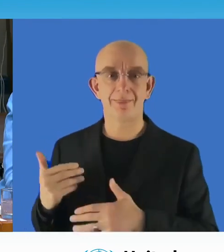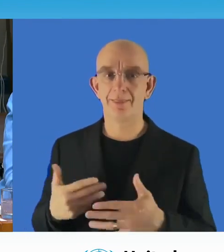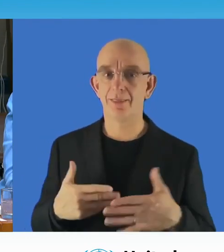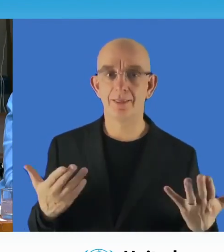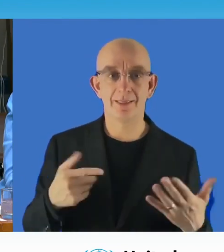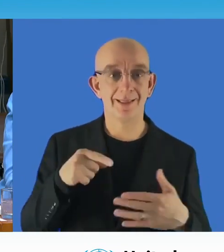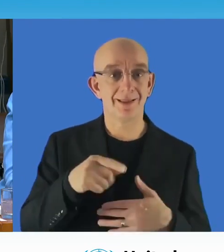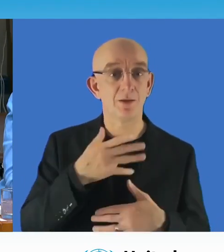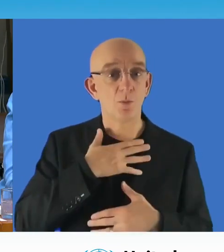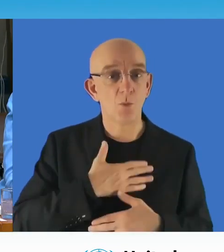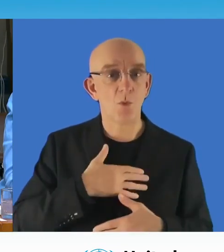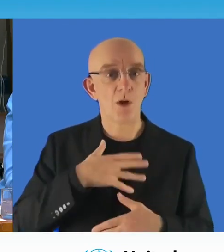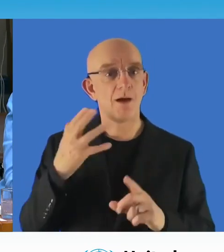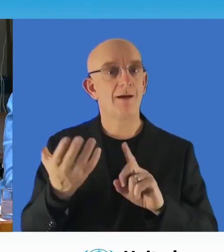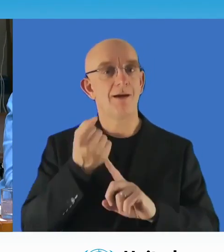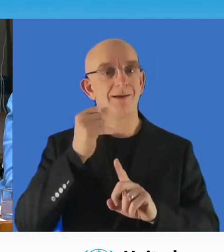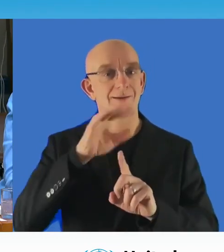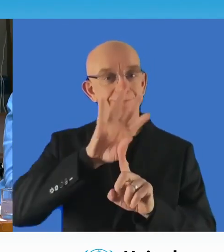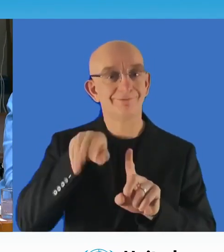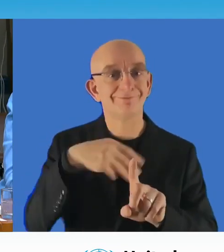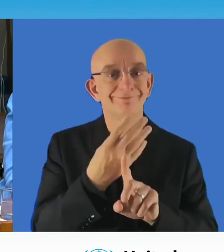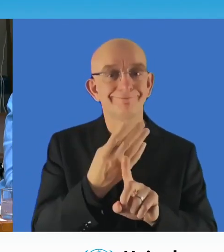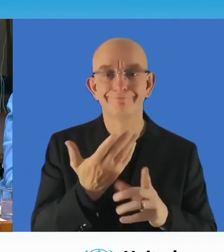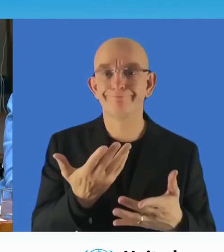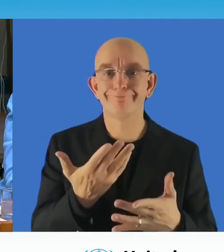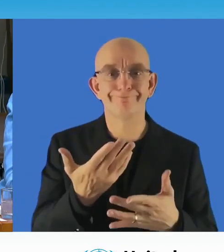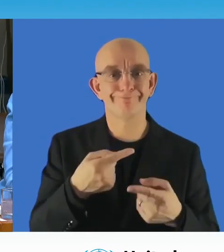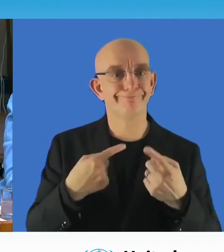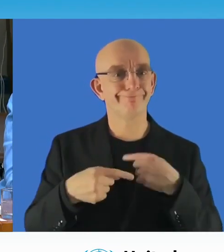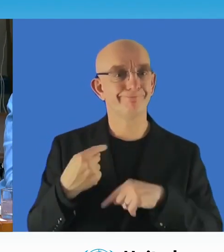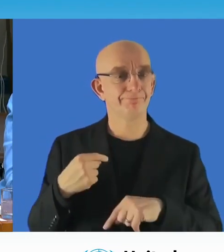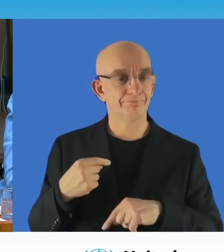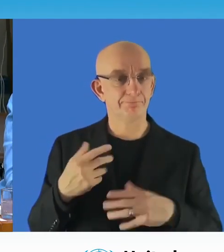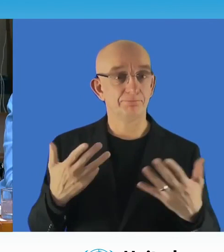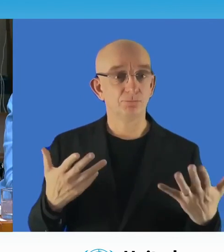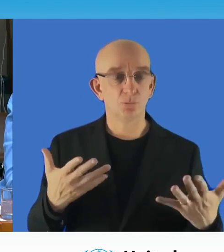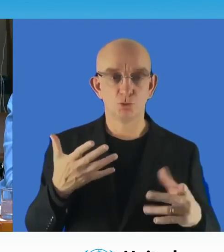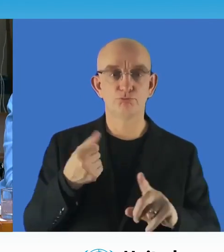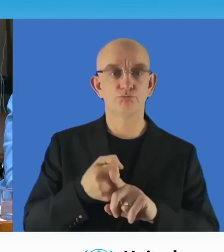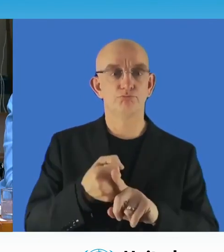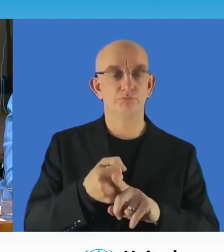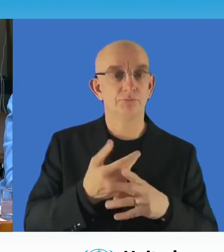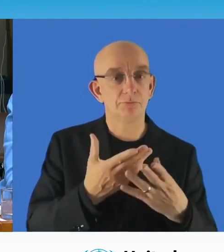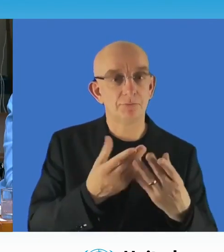for a summit of the future that seeks a new international consensus on how to create a better